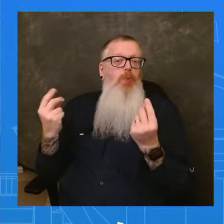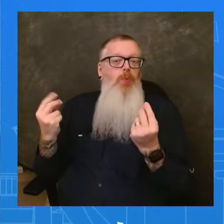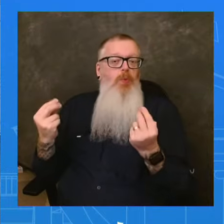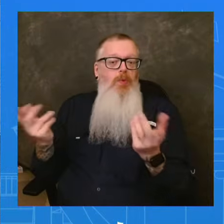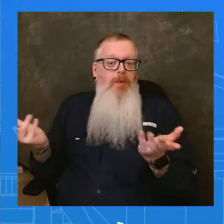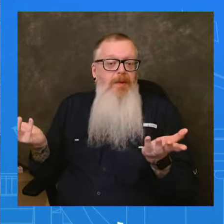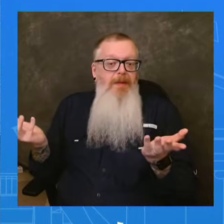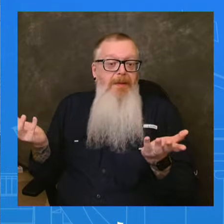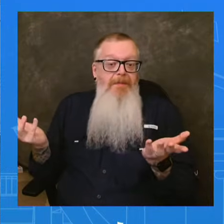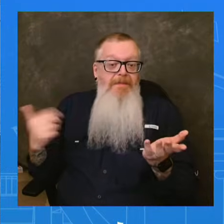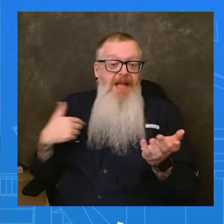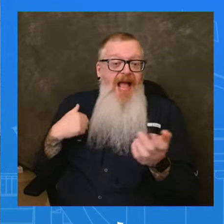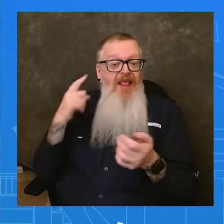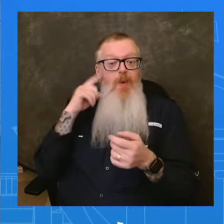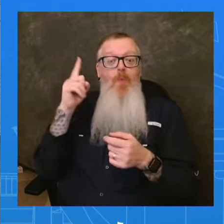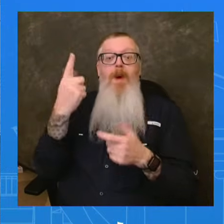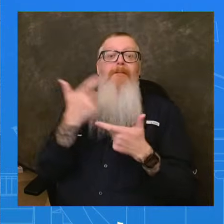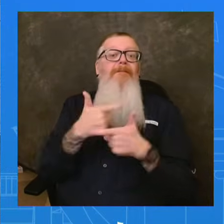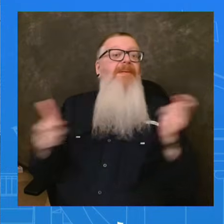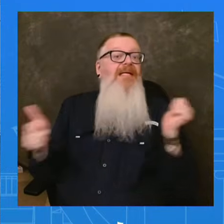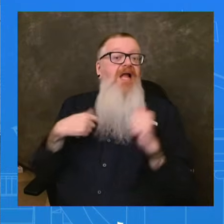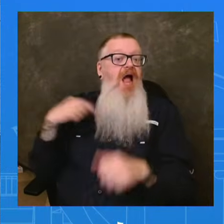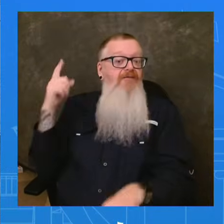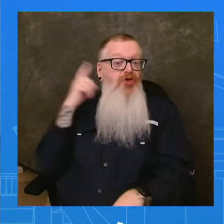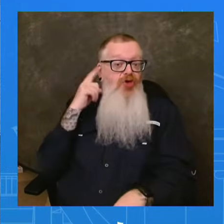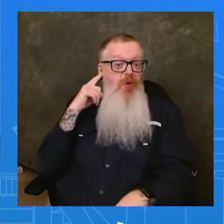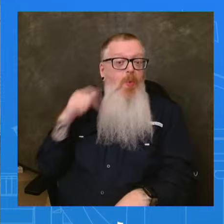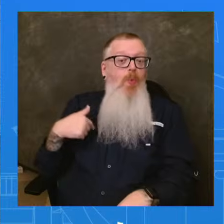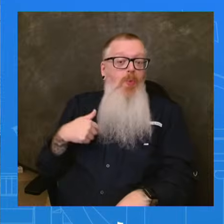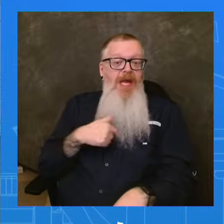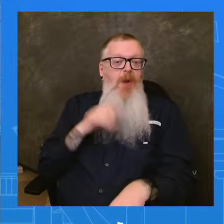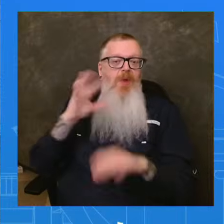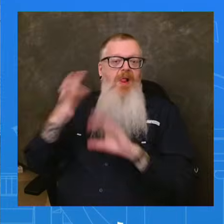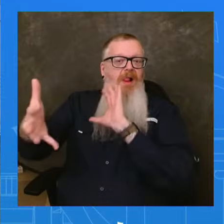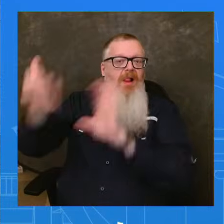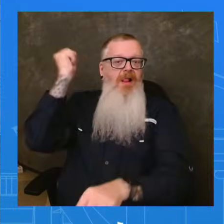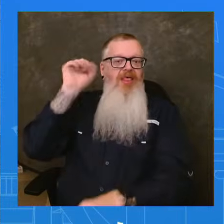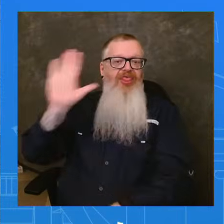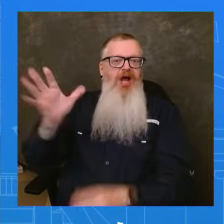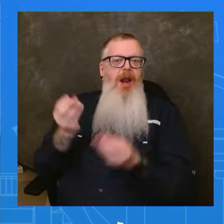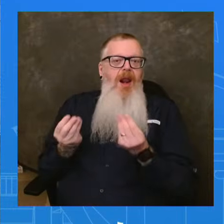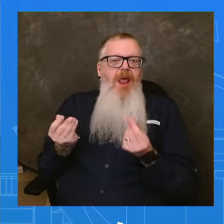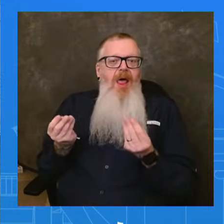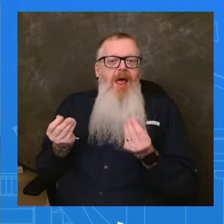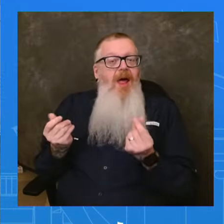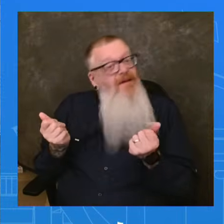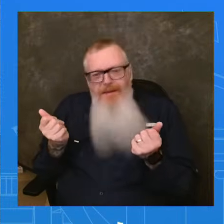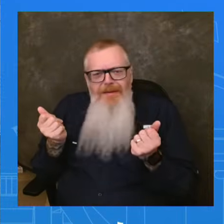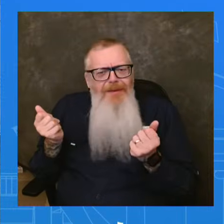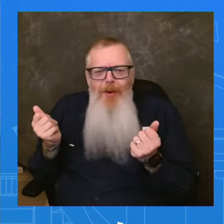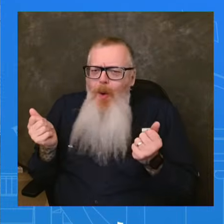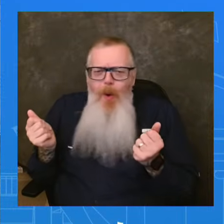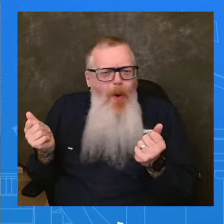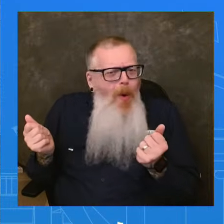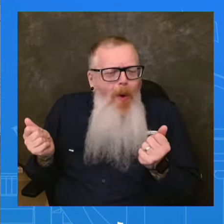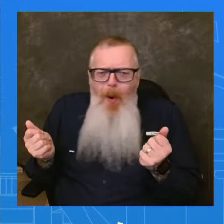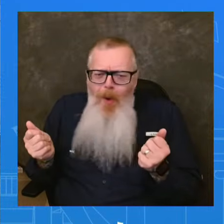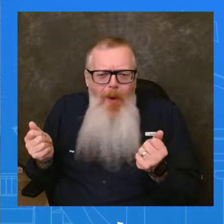is that we're going to take their land from them. Simply untrue. When you register for assistance, we give you an initial amount of money,